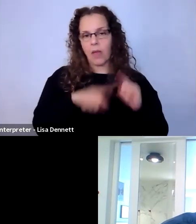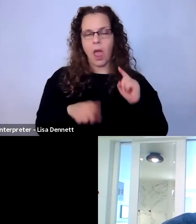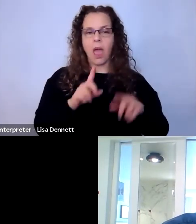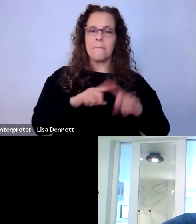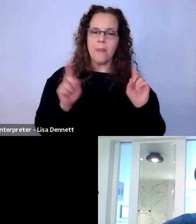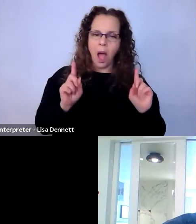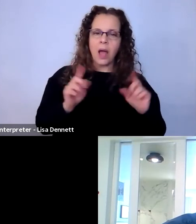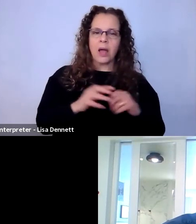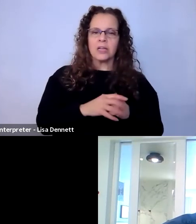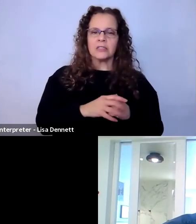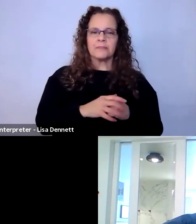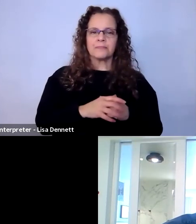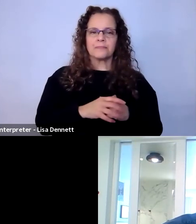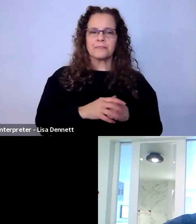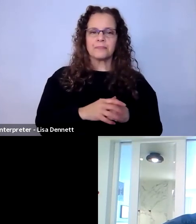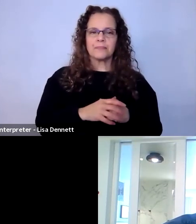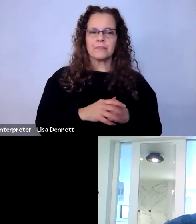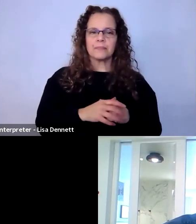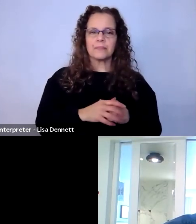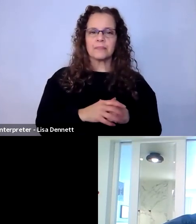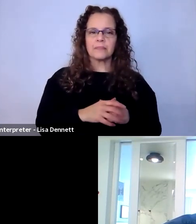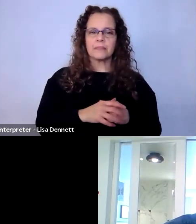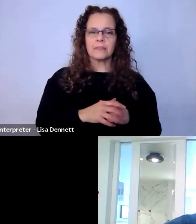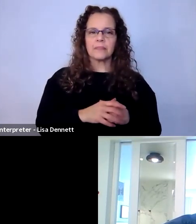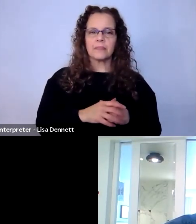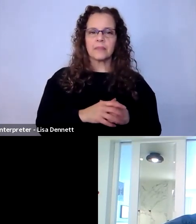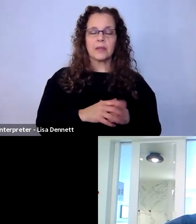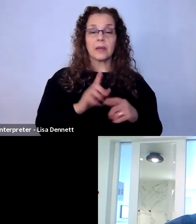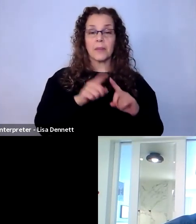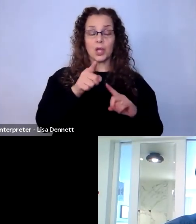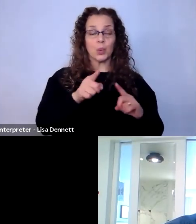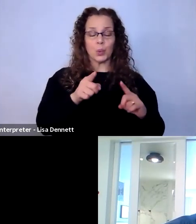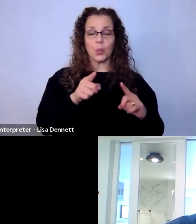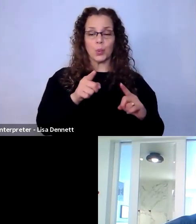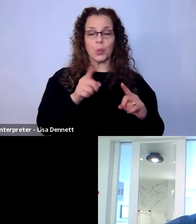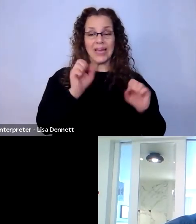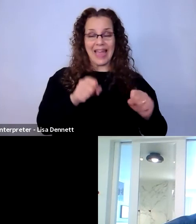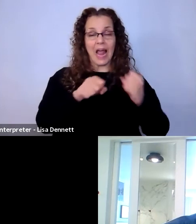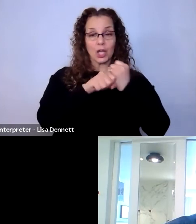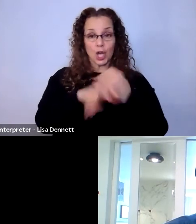and, in essence, again by introducing tech debt, you are making the financial cost that much higher.